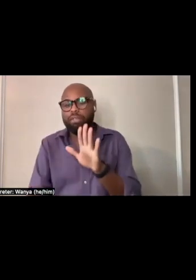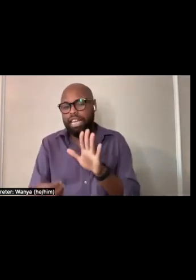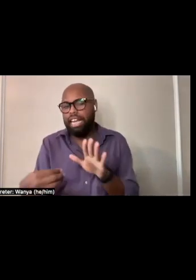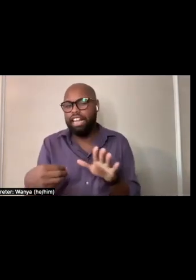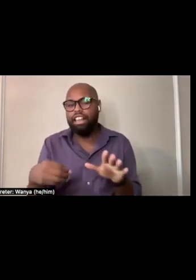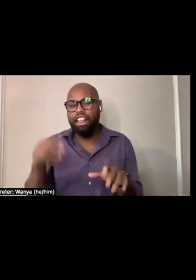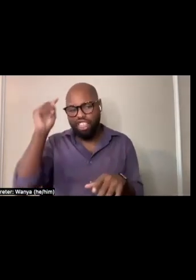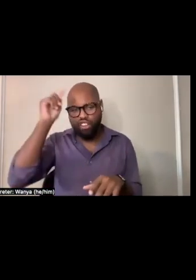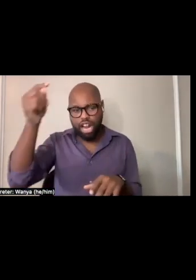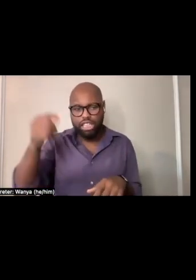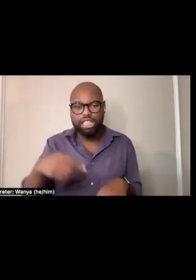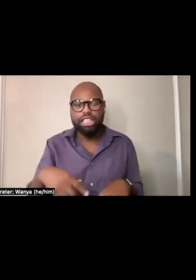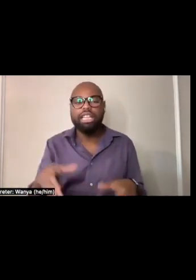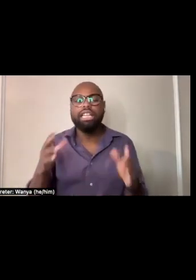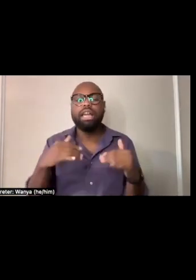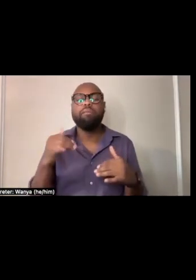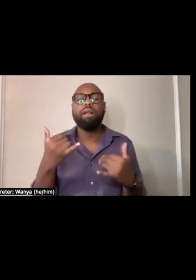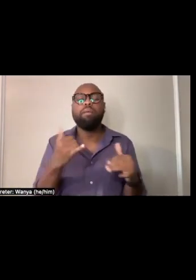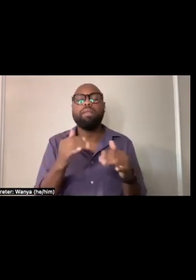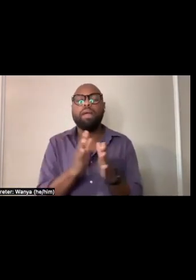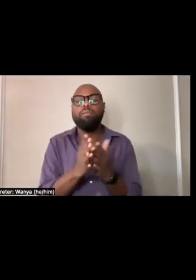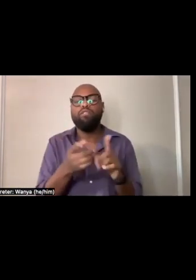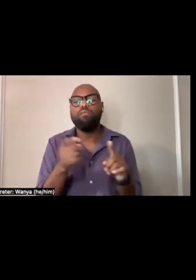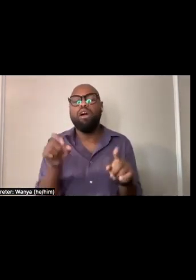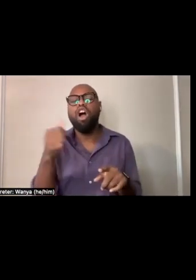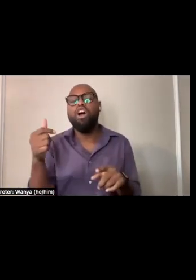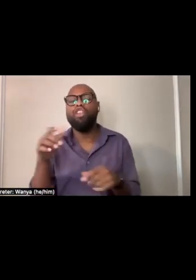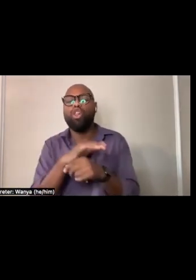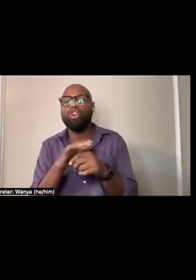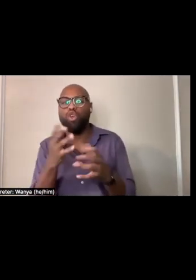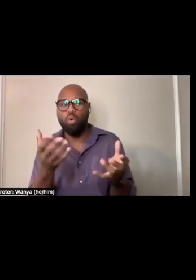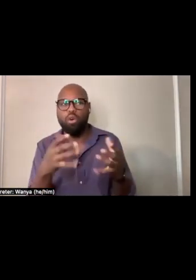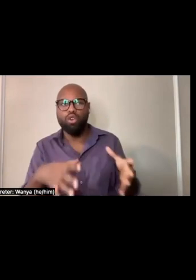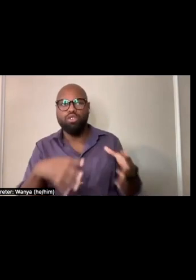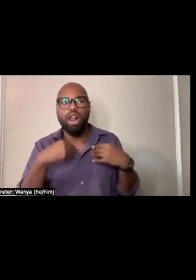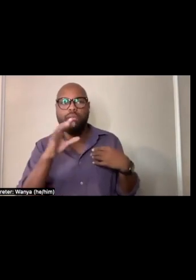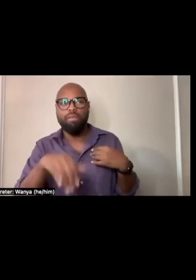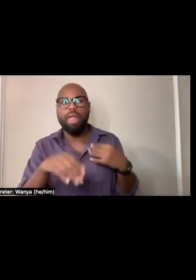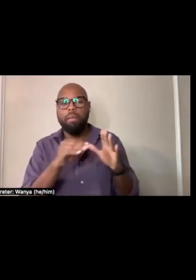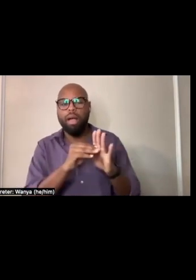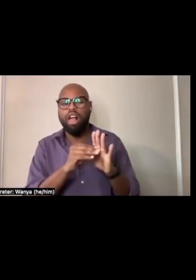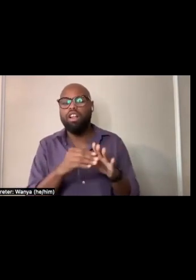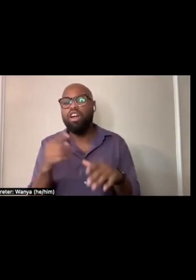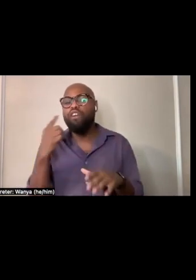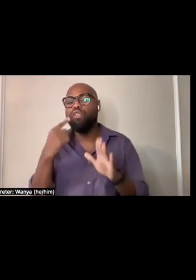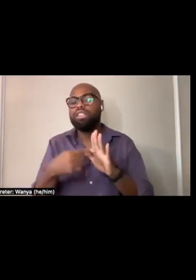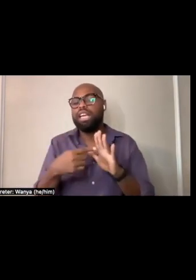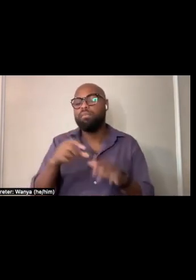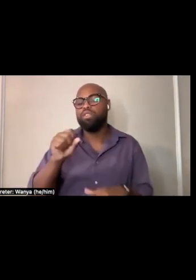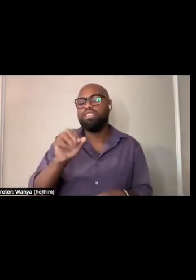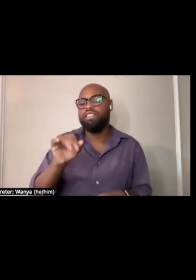other locales that want to adopt the model. And San Francisco e.g. has expressed interest.